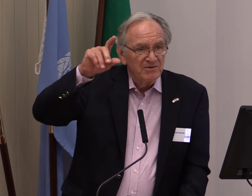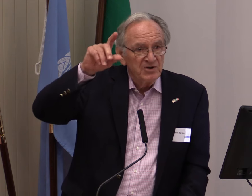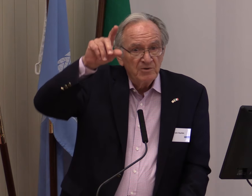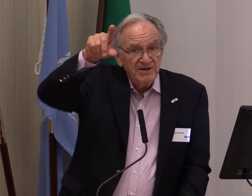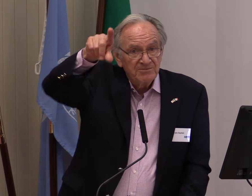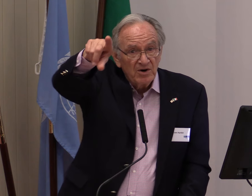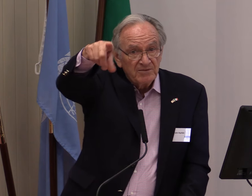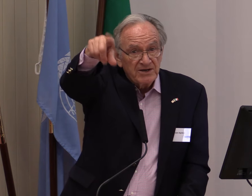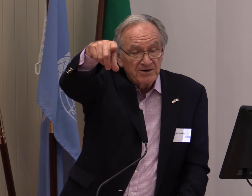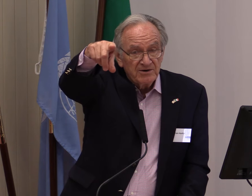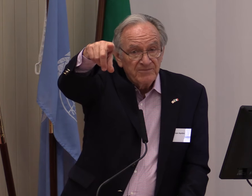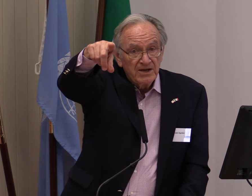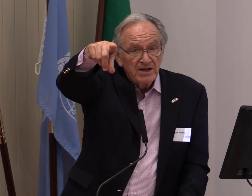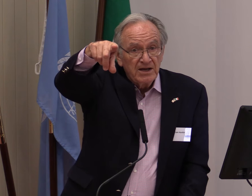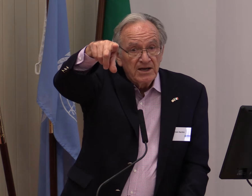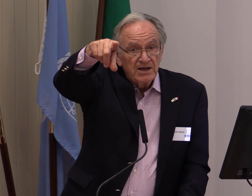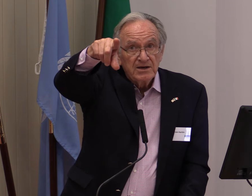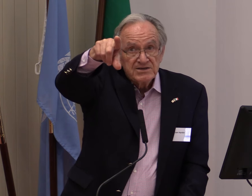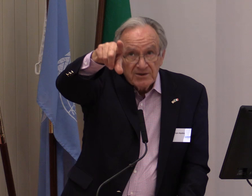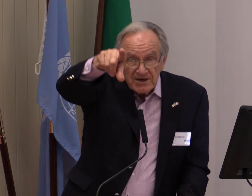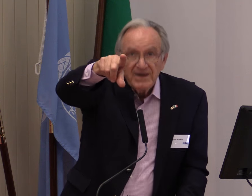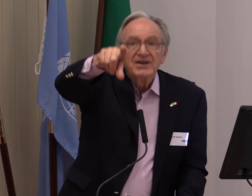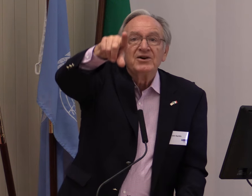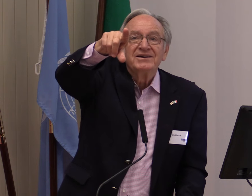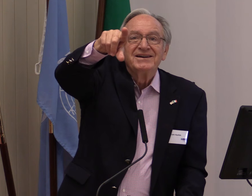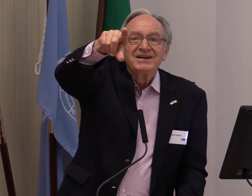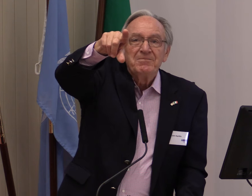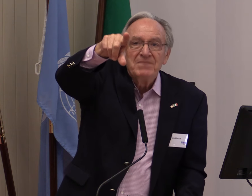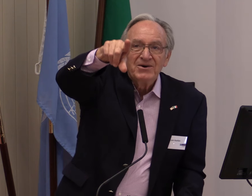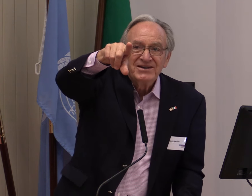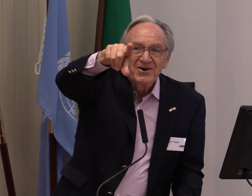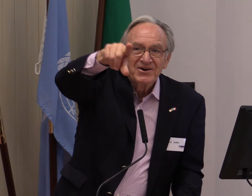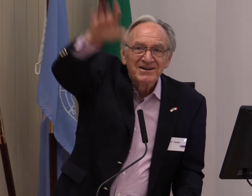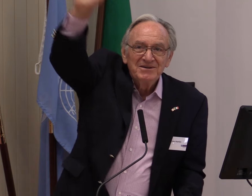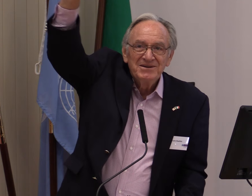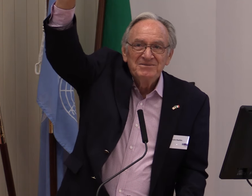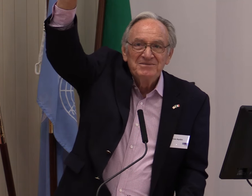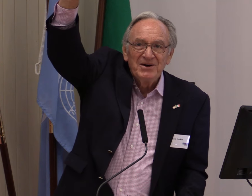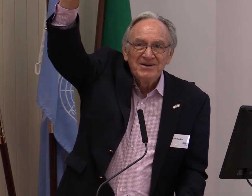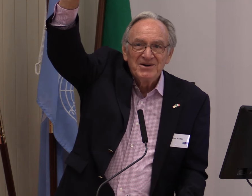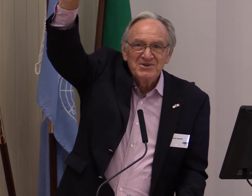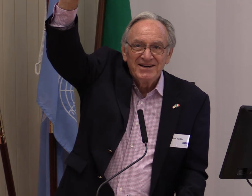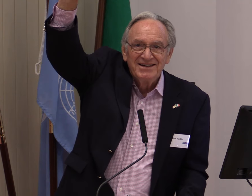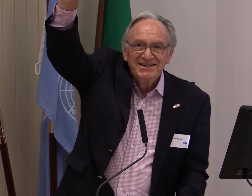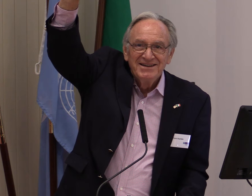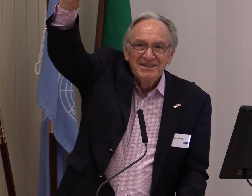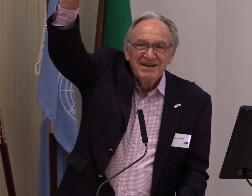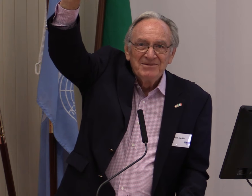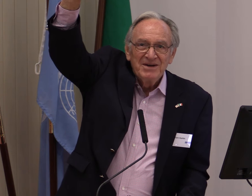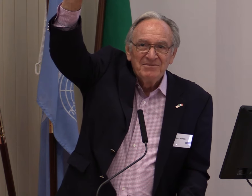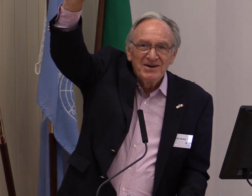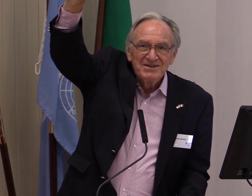of the European Parliament here, sitting right back here, Marian Harkin. Raise your hand,